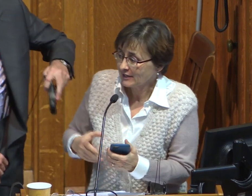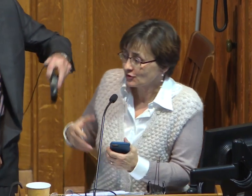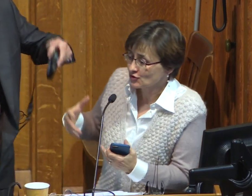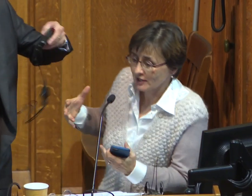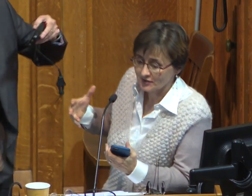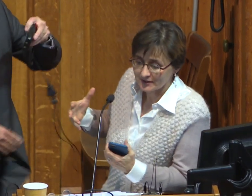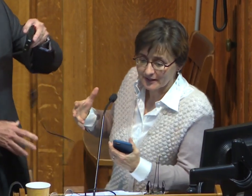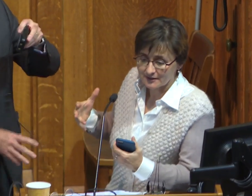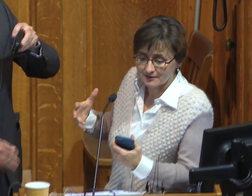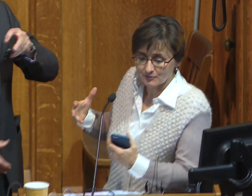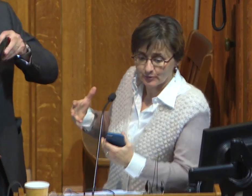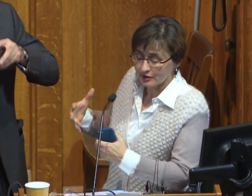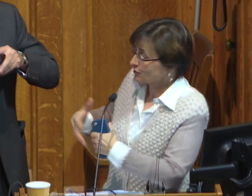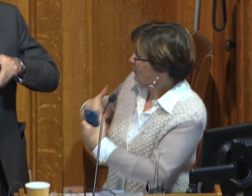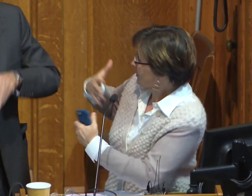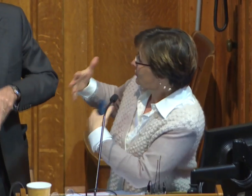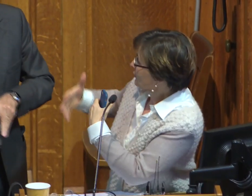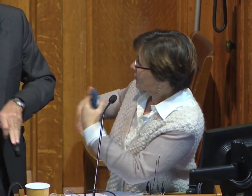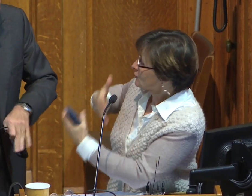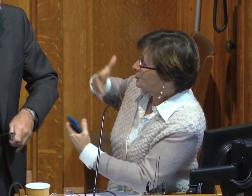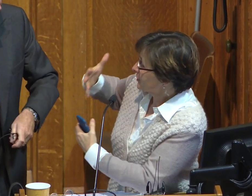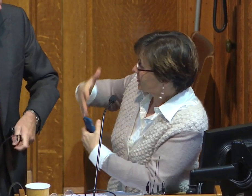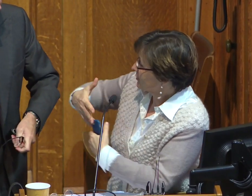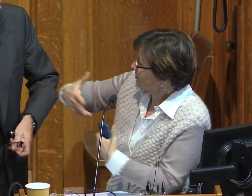I suggest that we turn your question period